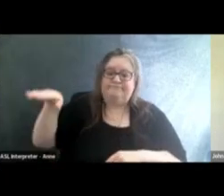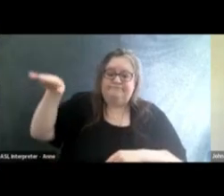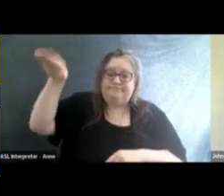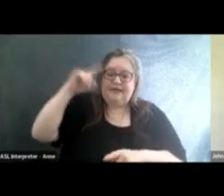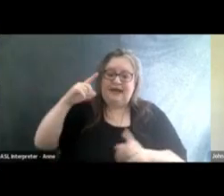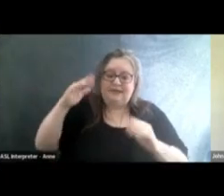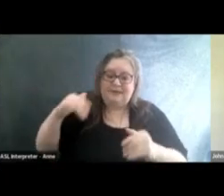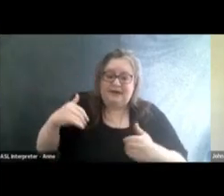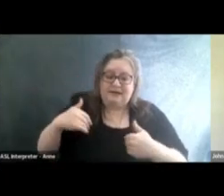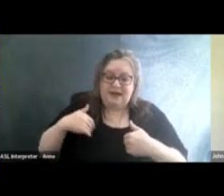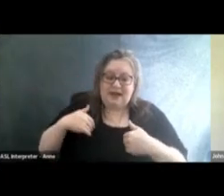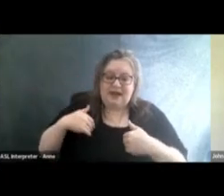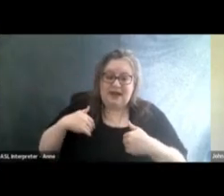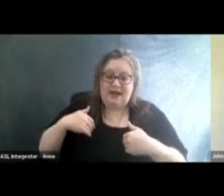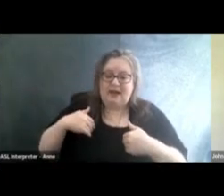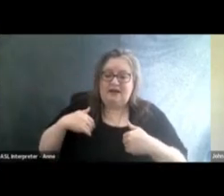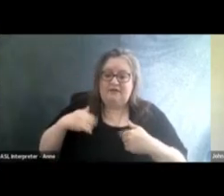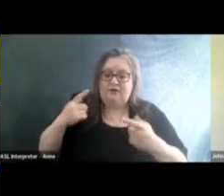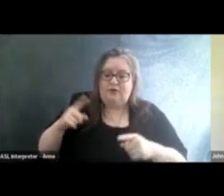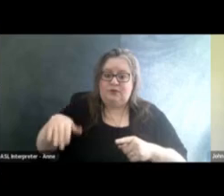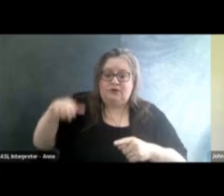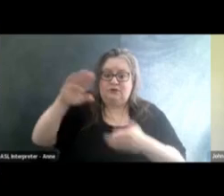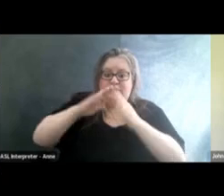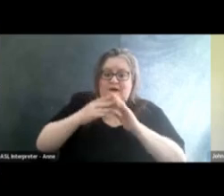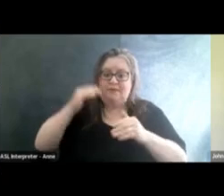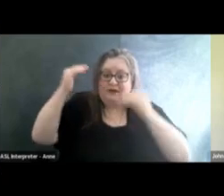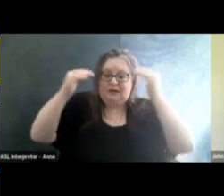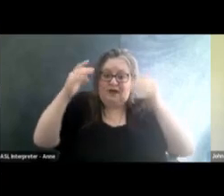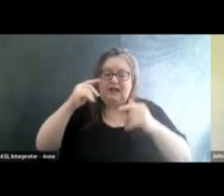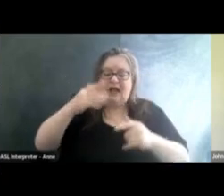have in adulthood and indeed, the frontal areas of the brain